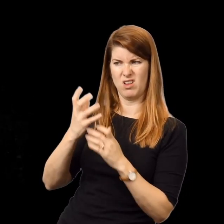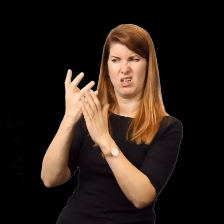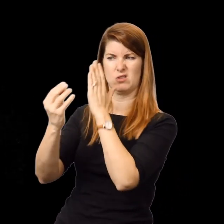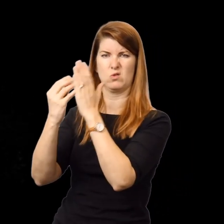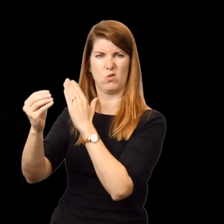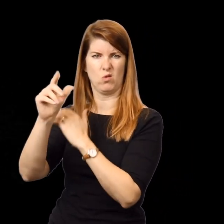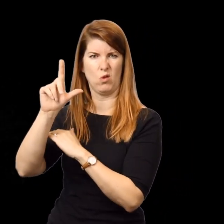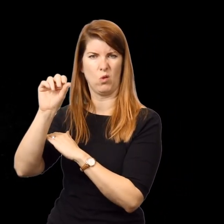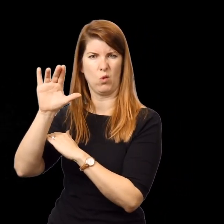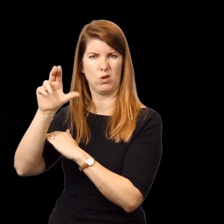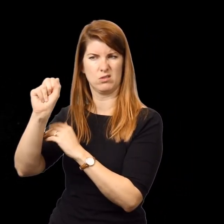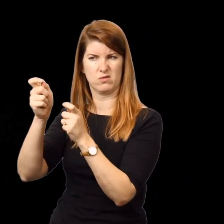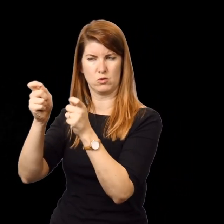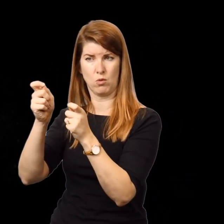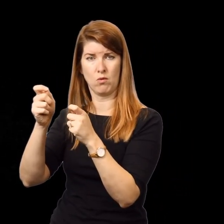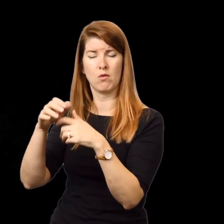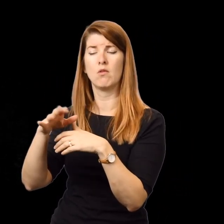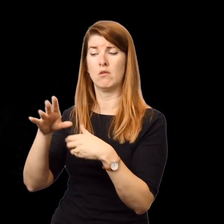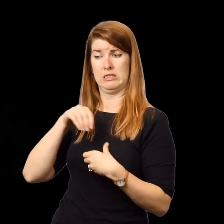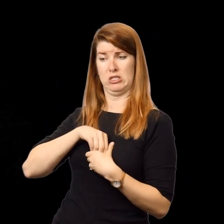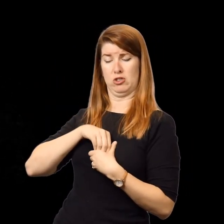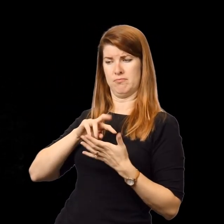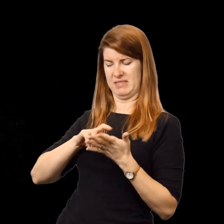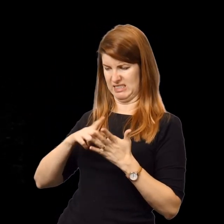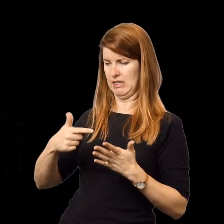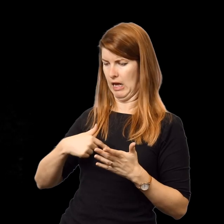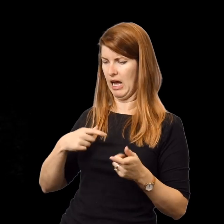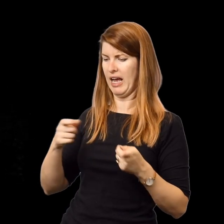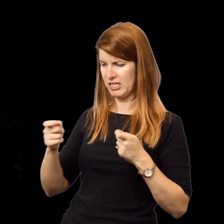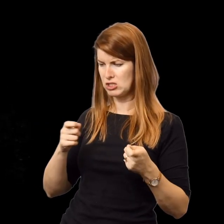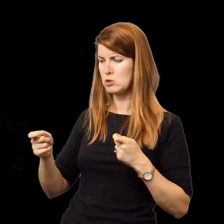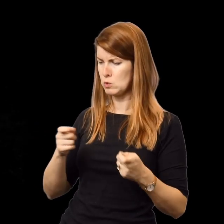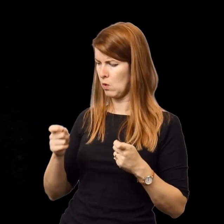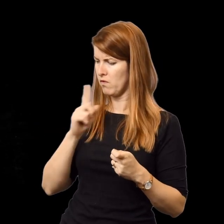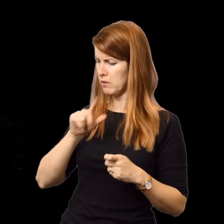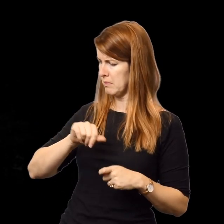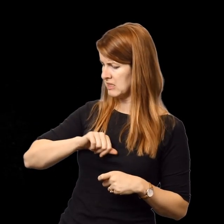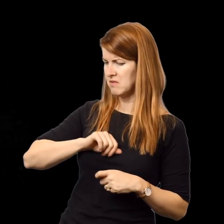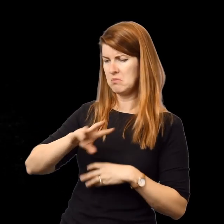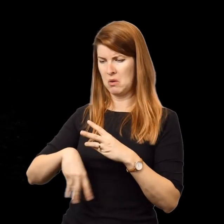An internal locus of control says I'm in control to a degree of myself